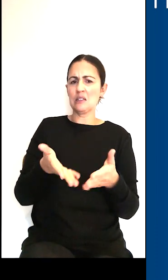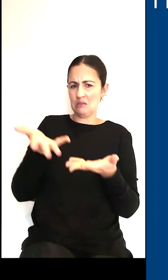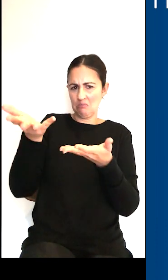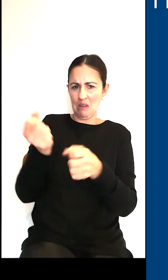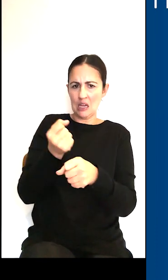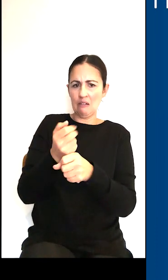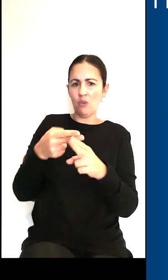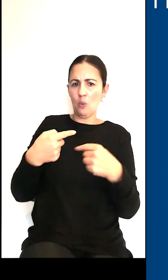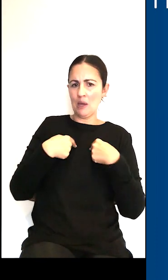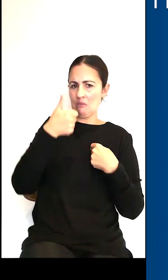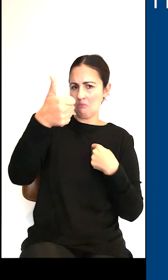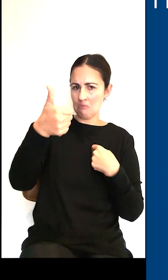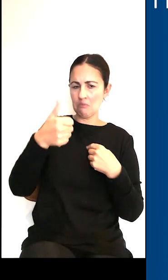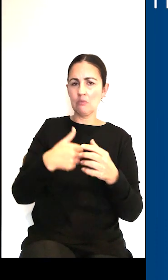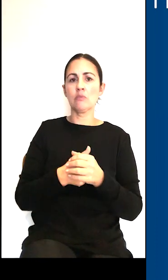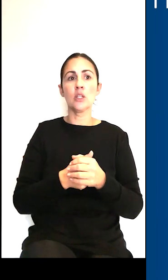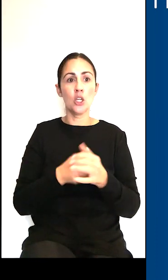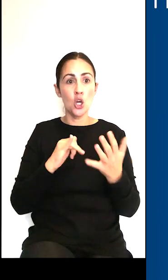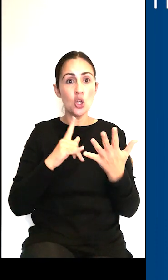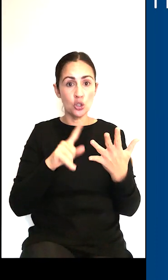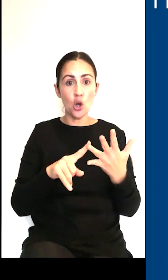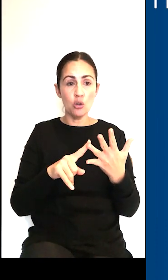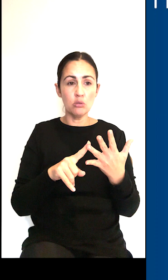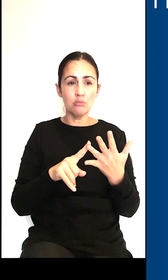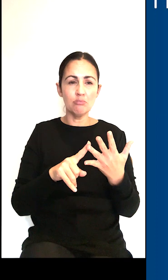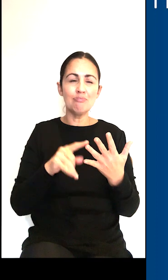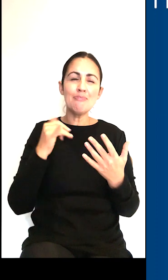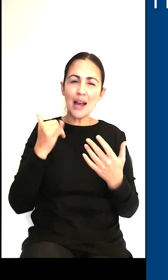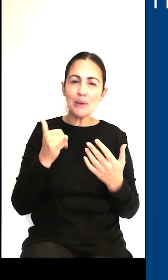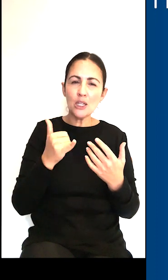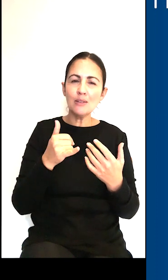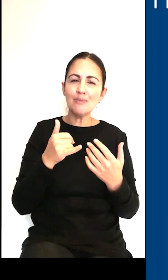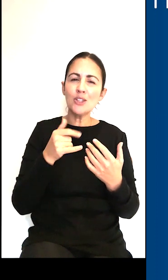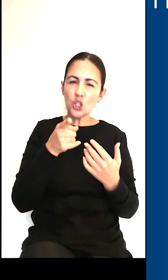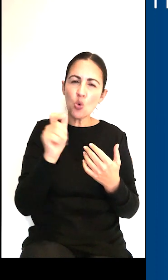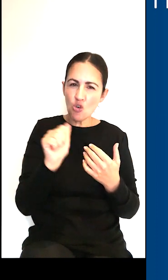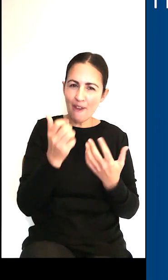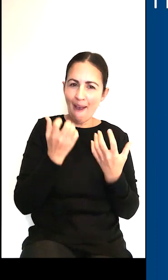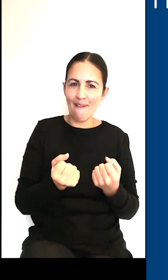guess what I'm saying is more than 90% chance is that you are the person you care for actually already has on My Health Record.